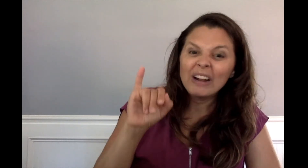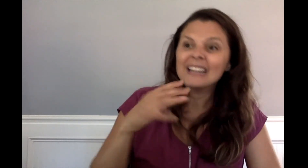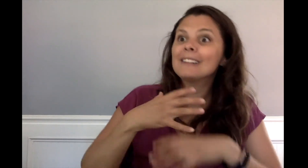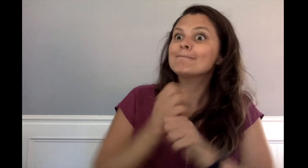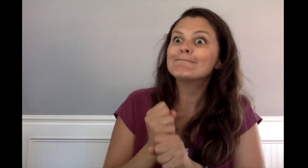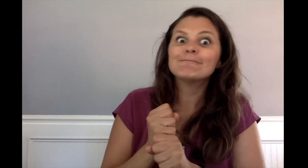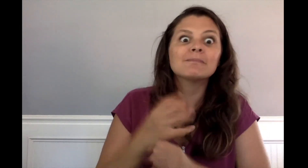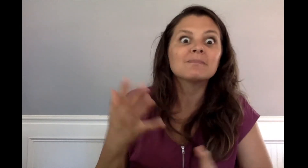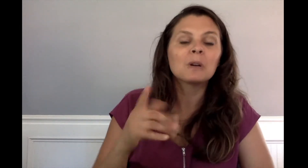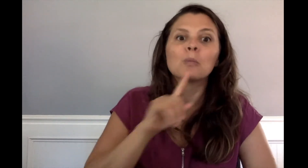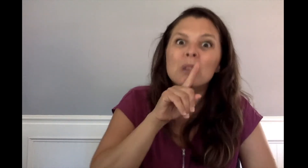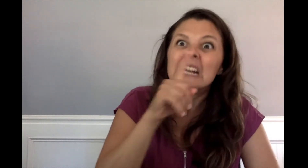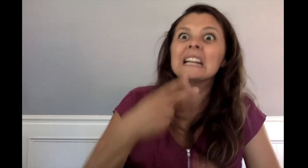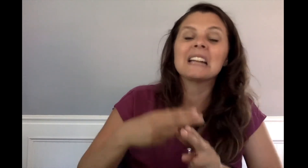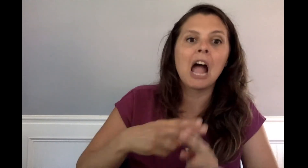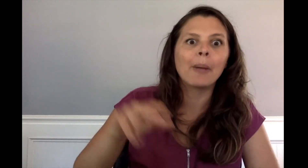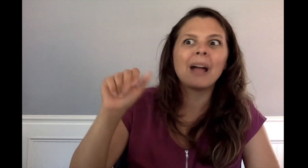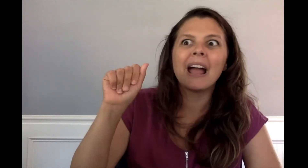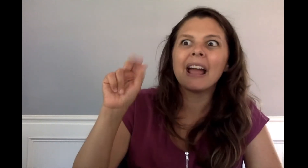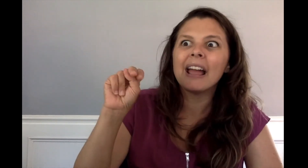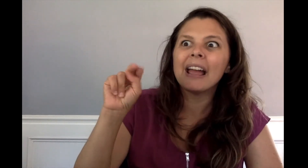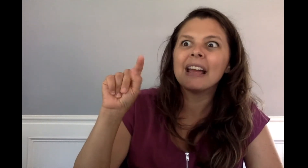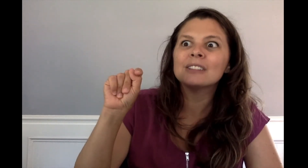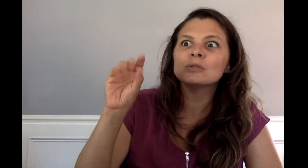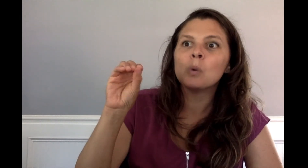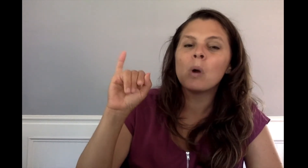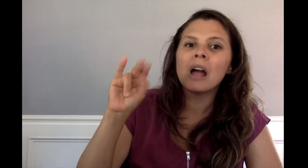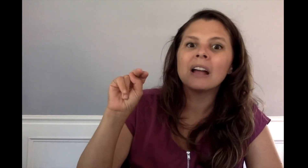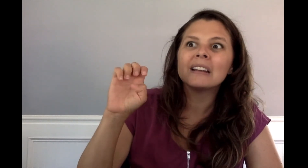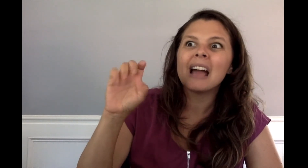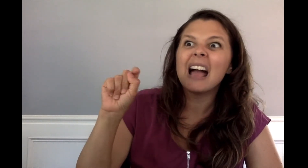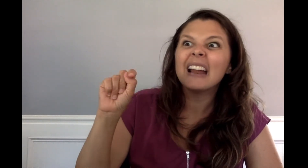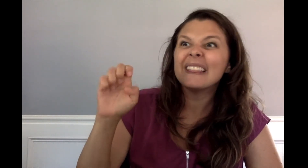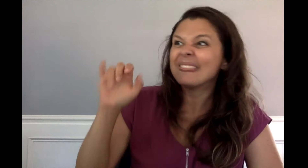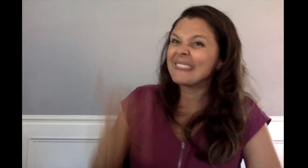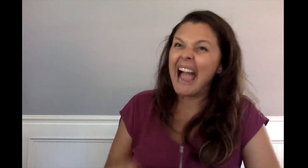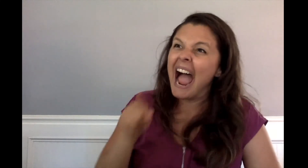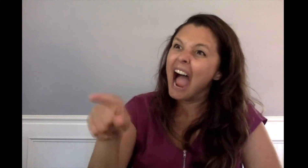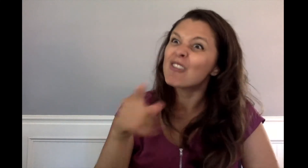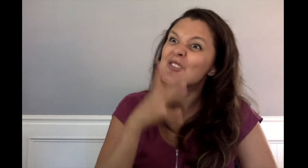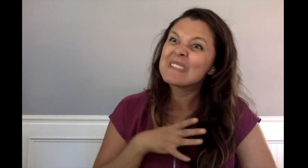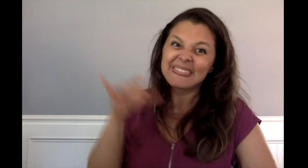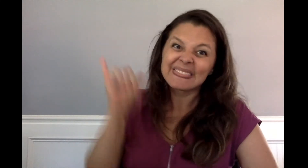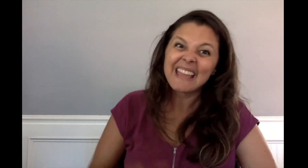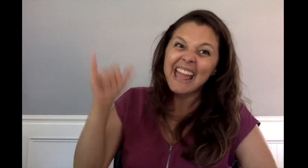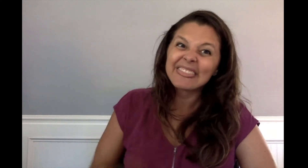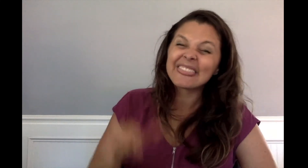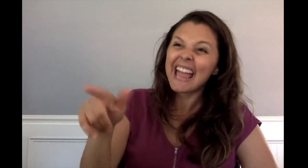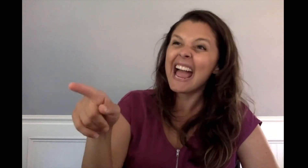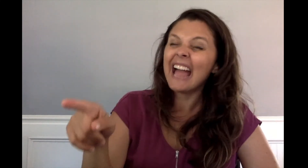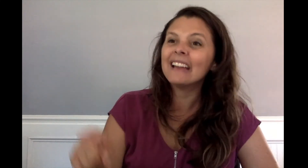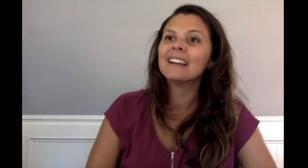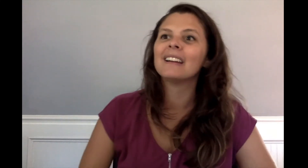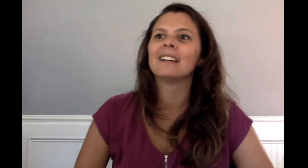"Toni is a nickname for Antoinette! That has to be her!"